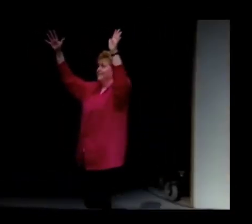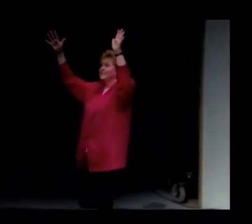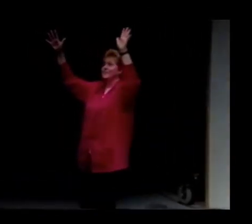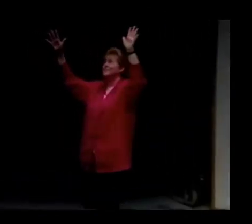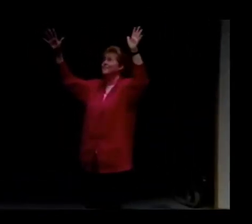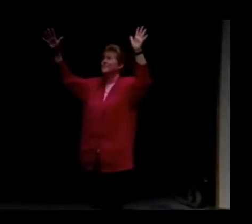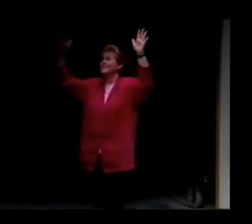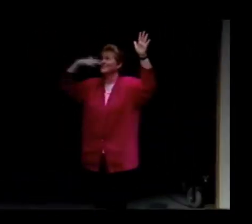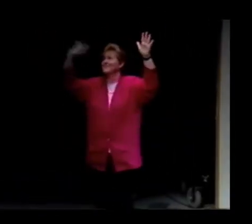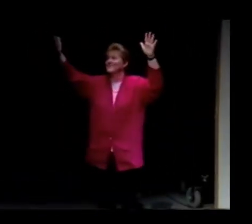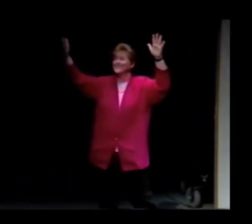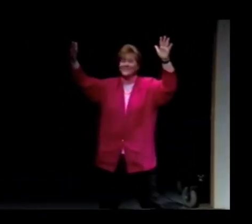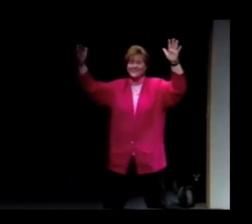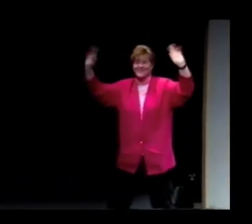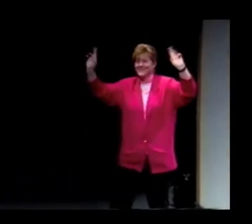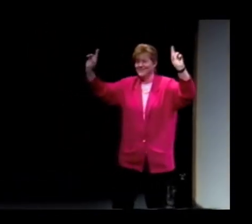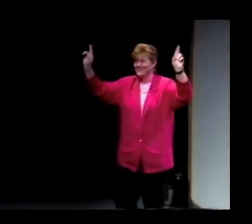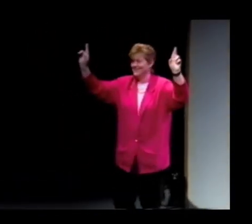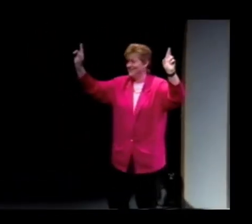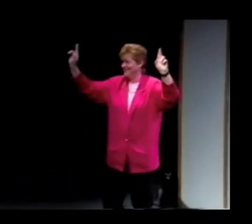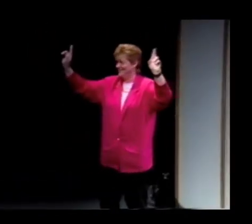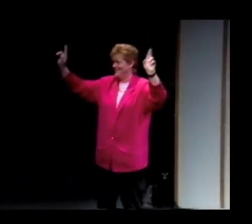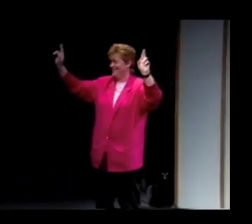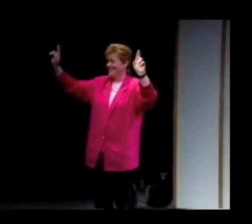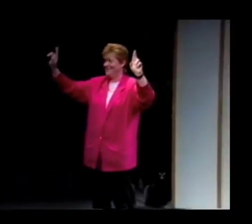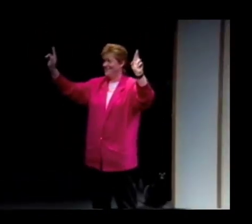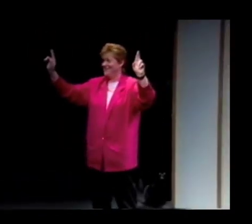HELLO, EVERYONE. THANK YOU, PETER.